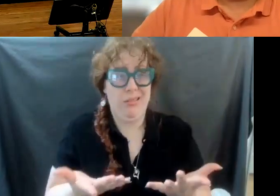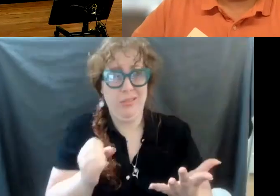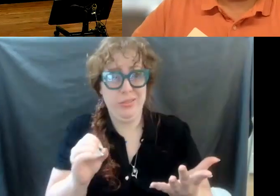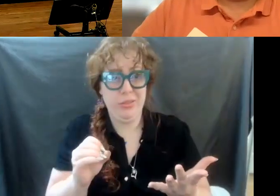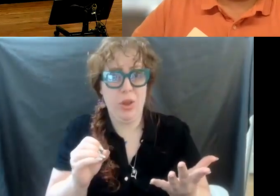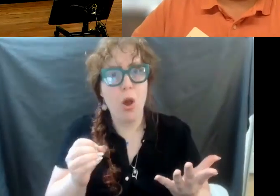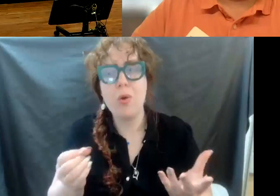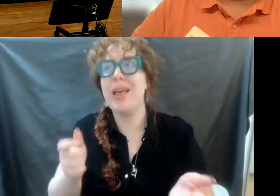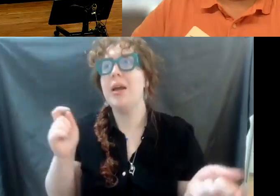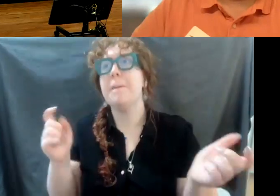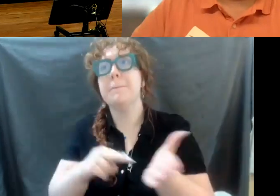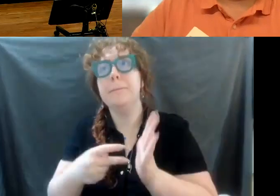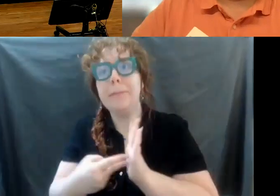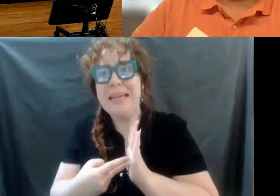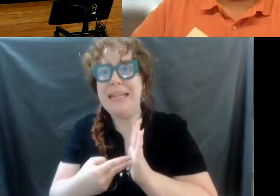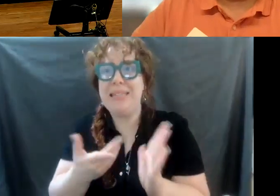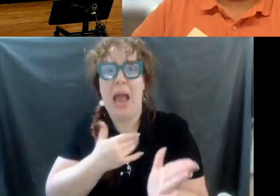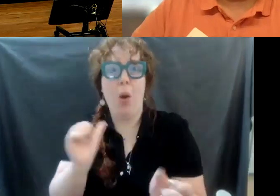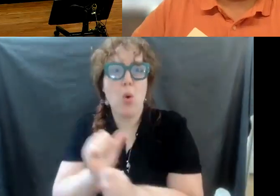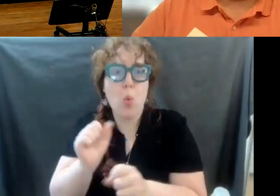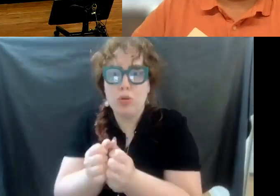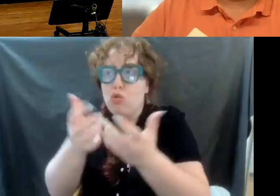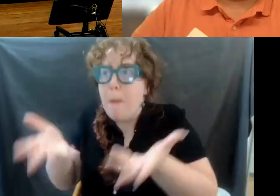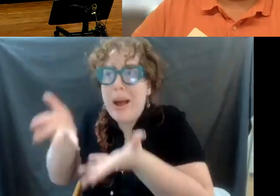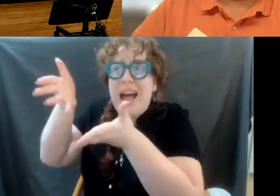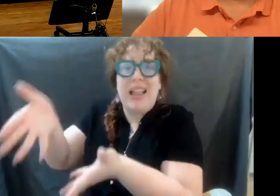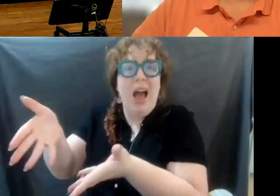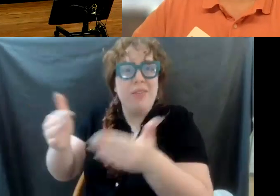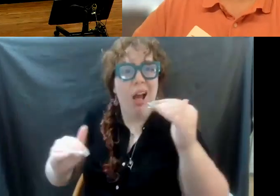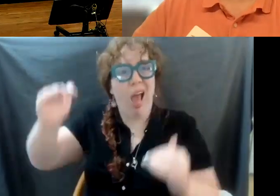And then the last one, which I believe to be a very huge gap in our system,